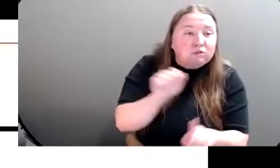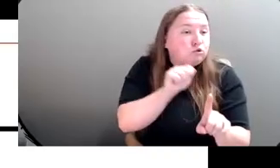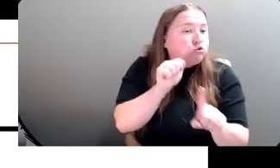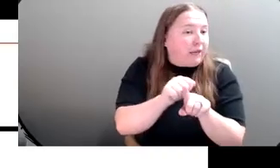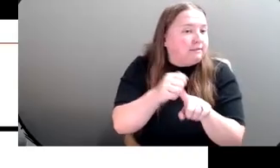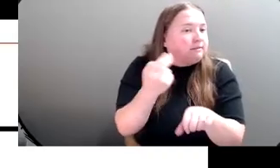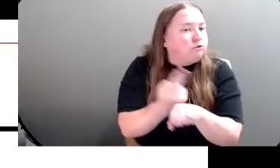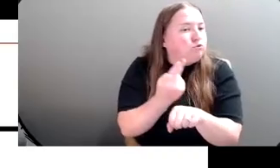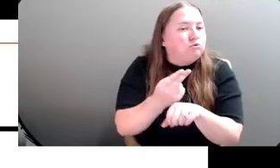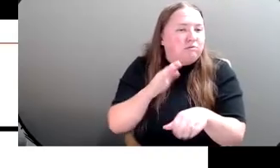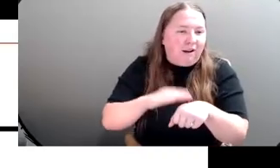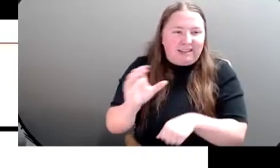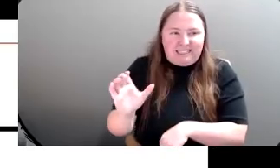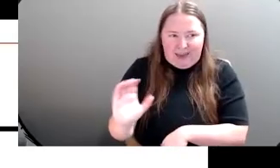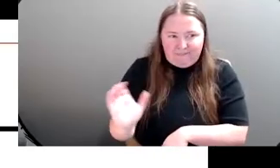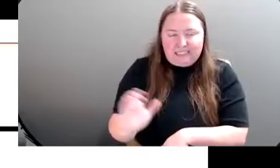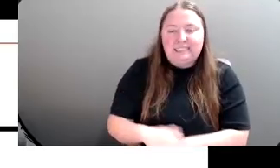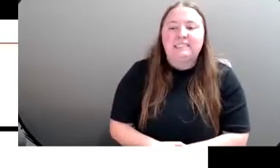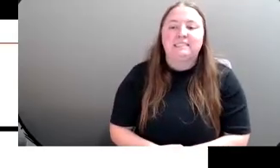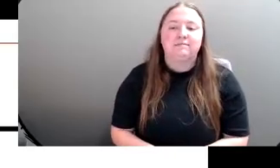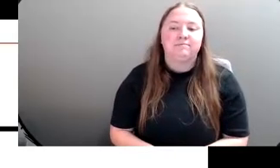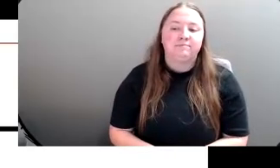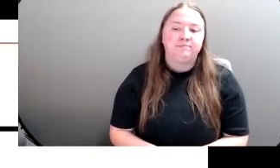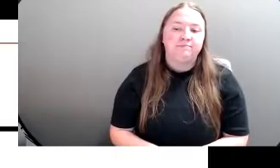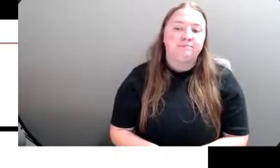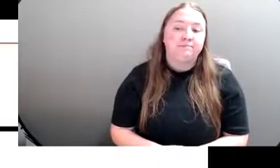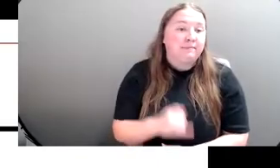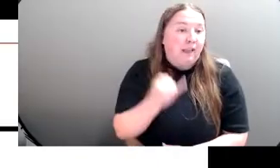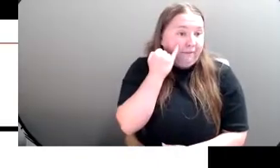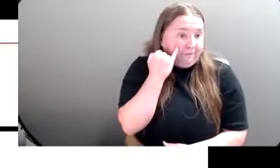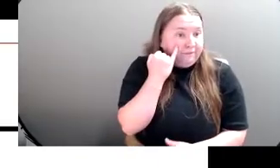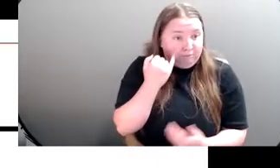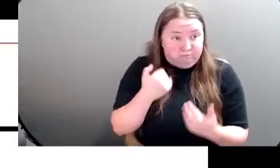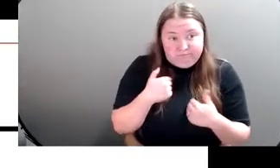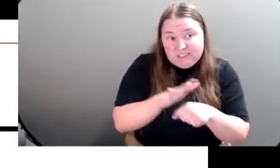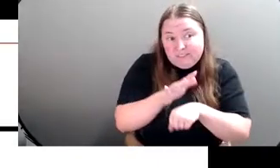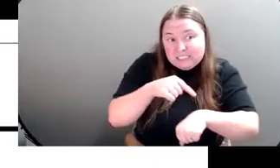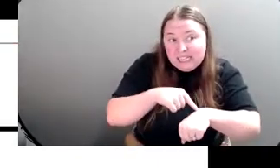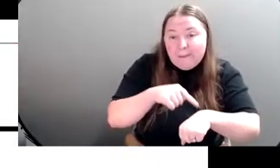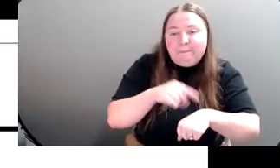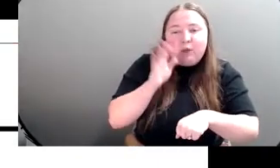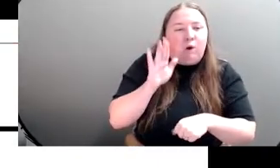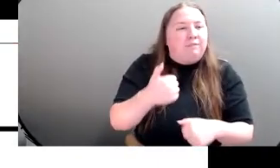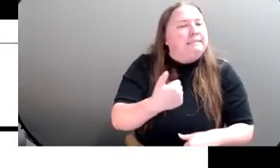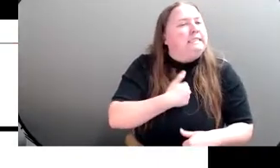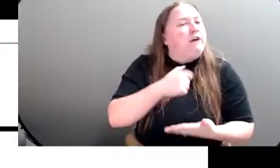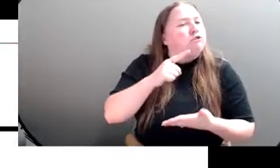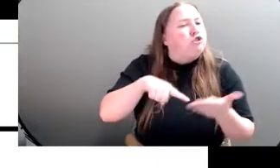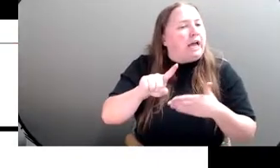And then we're also going to, you know, if we have time, we're going to do, a self-check with an interaction plan.